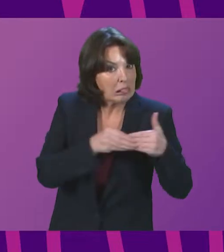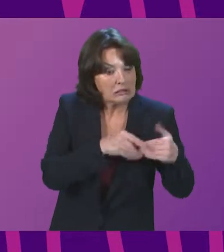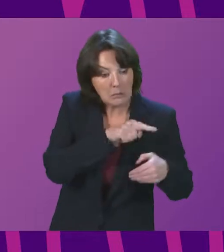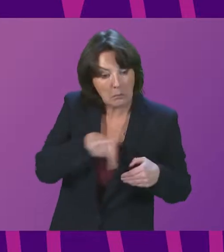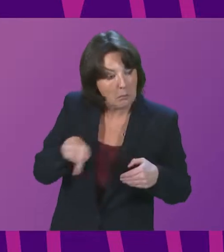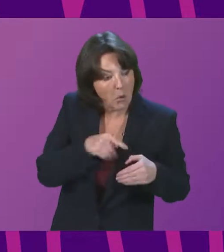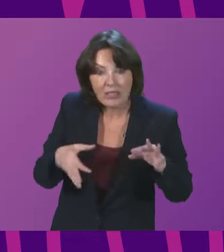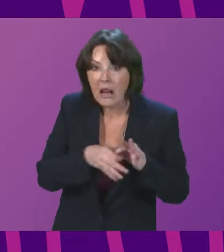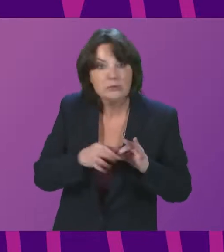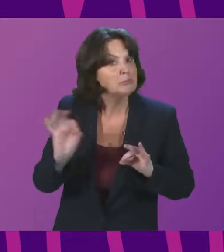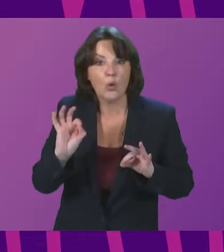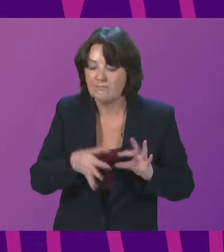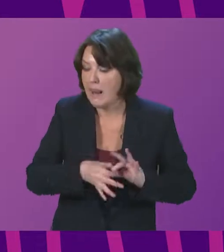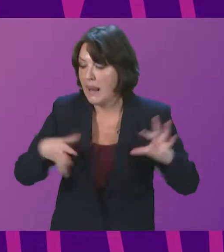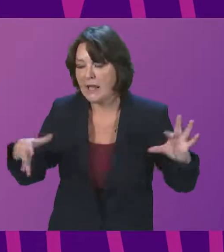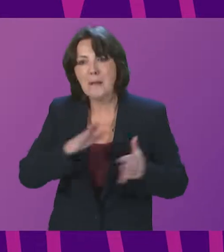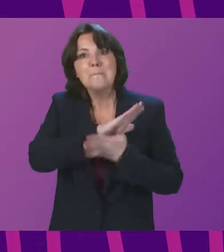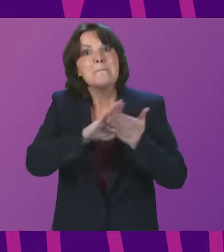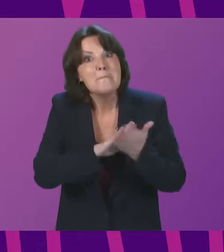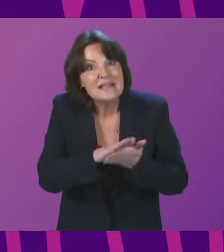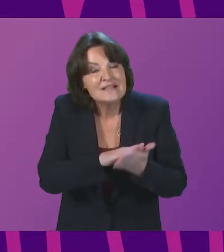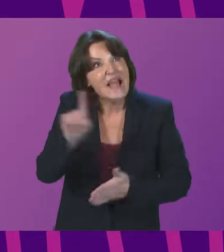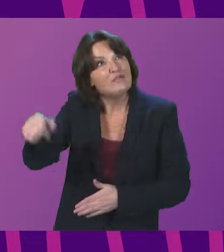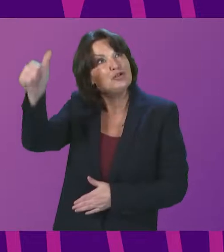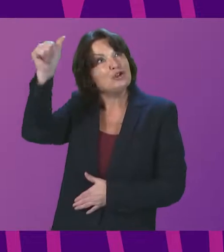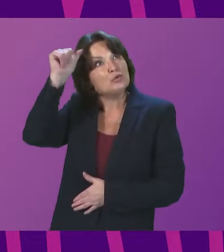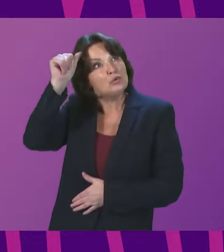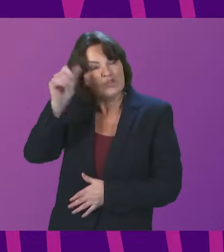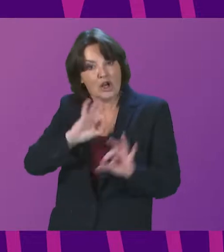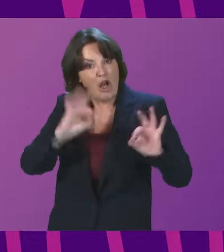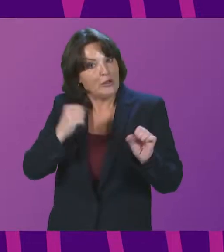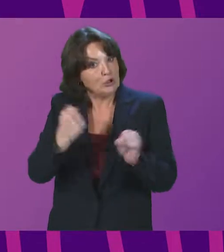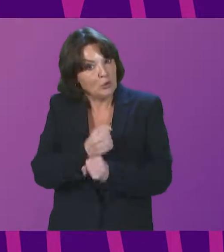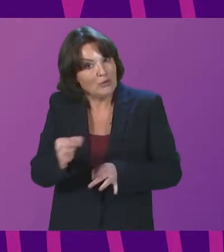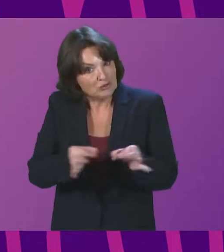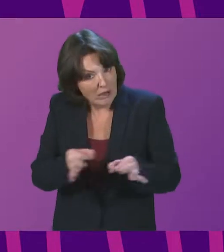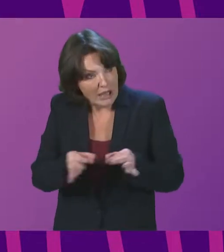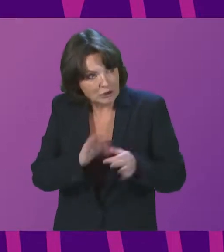Therefore, she knows why the chief executive did resign—if she knows that the strategy launch is not the reason why she resigned.